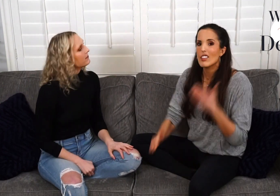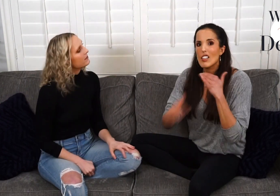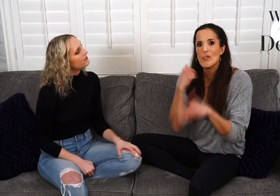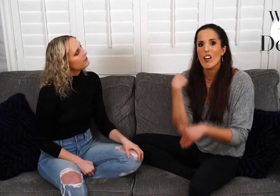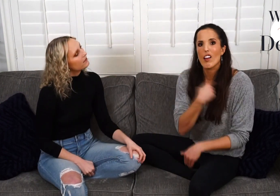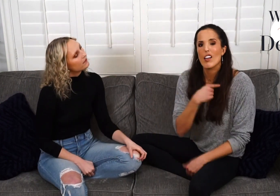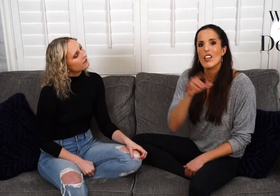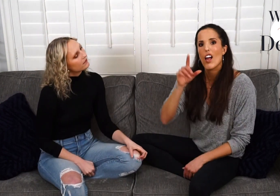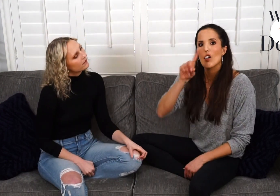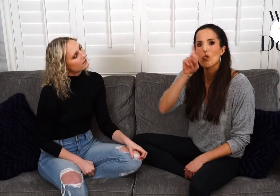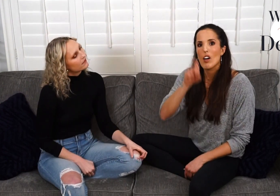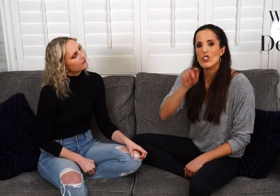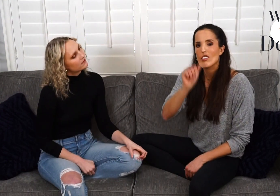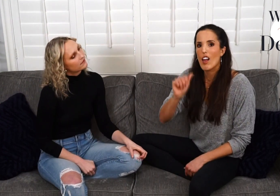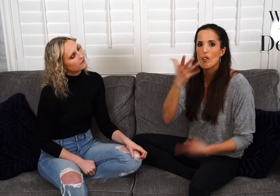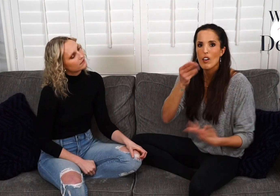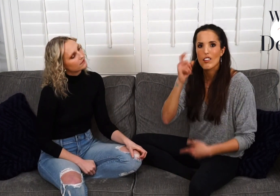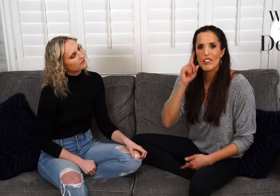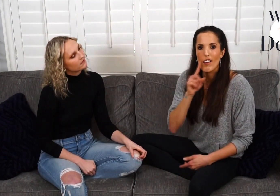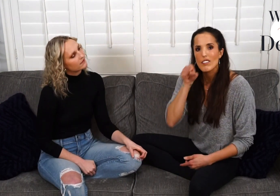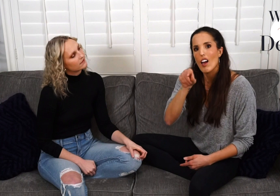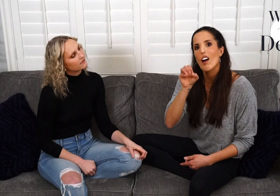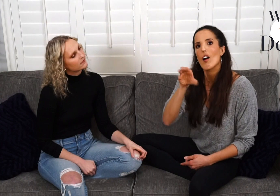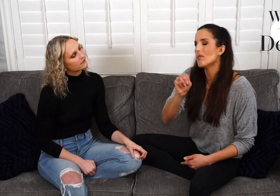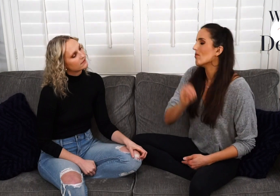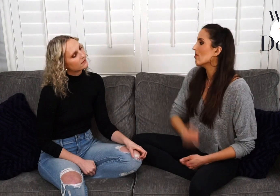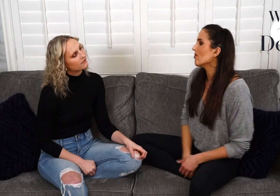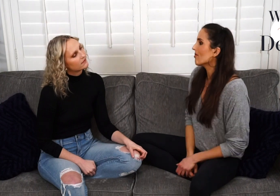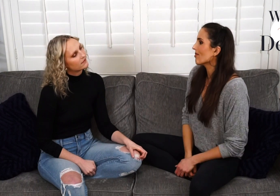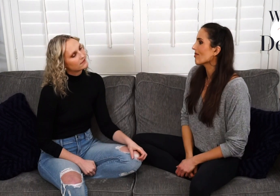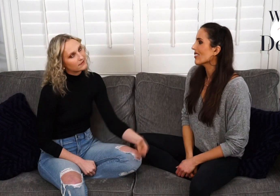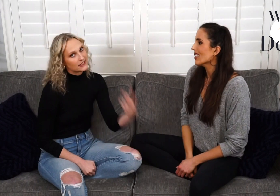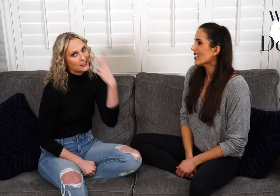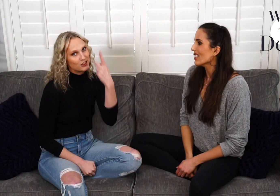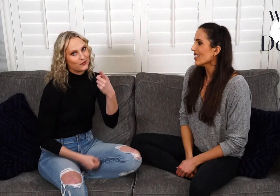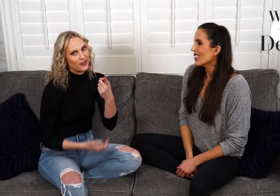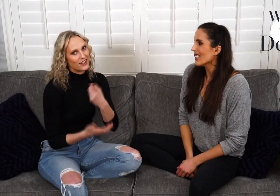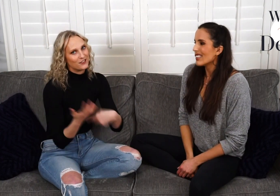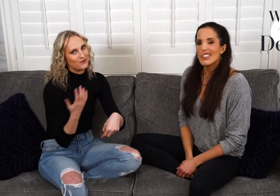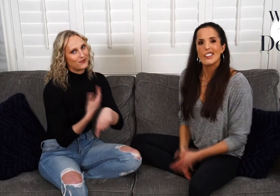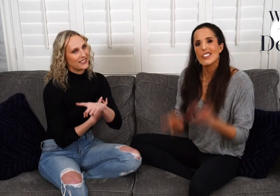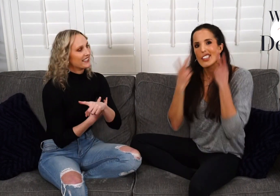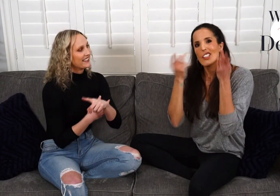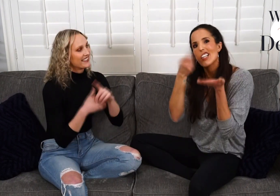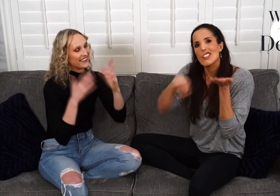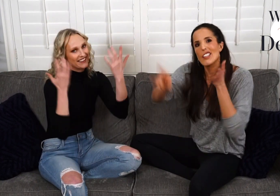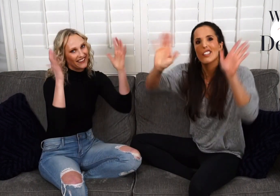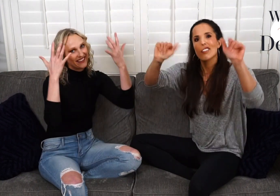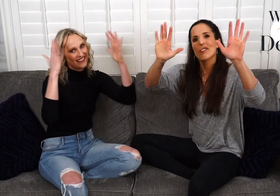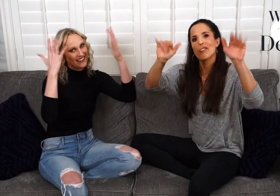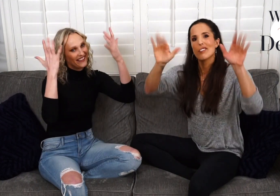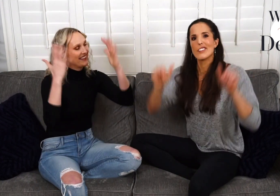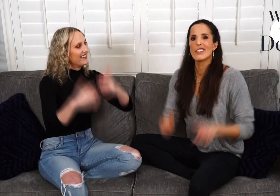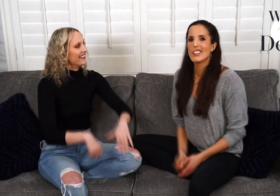And please email us at: Questions@WhatTheDeaf.com See you next week. - See you next week. Bye!